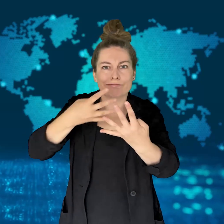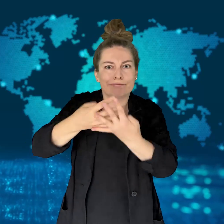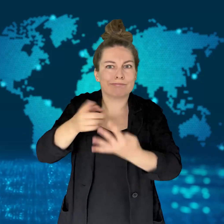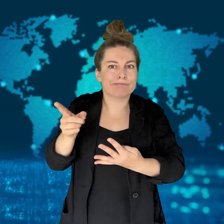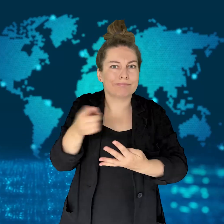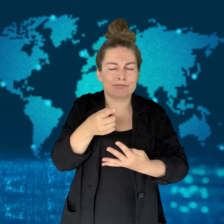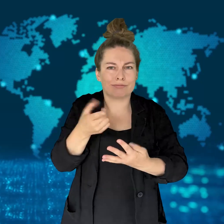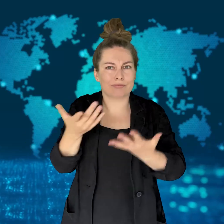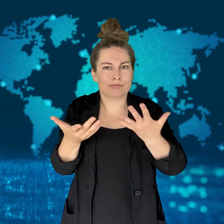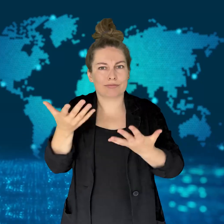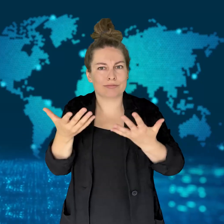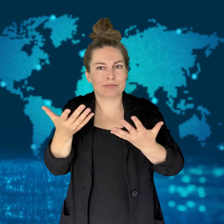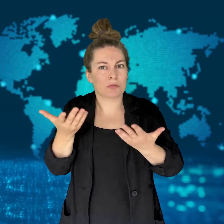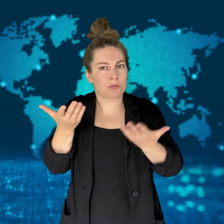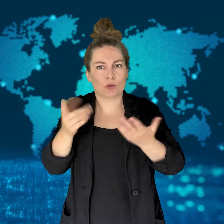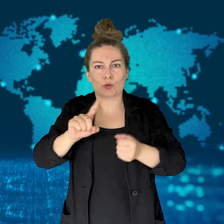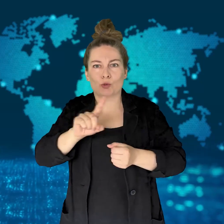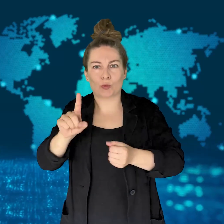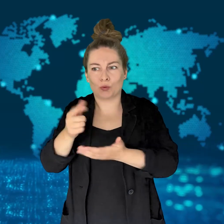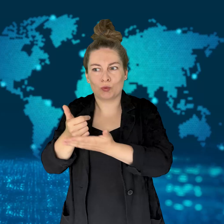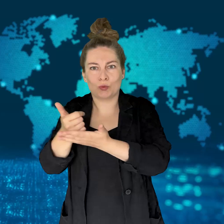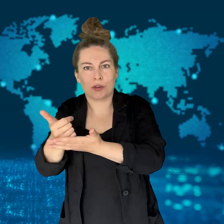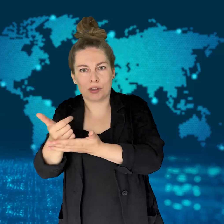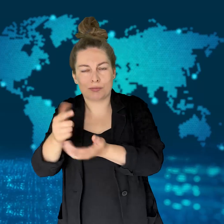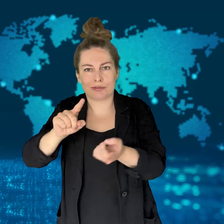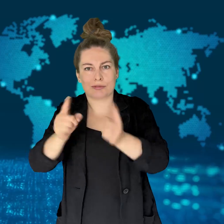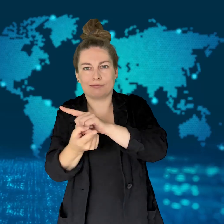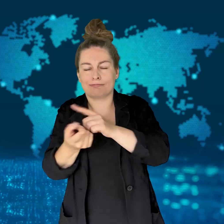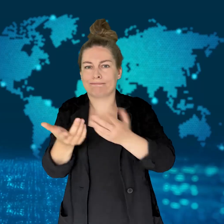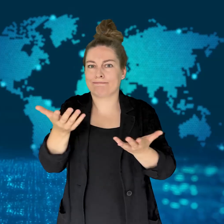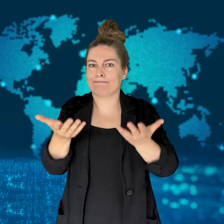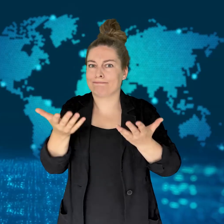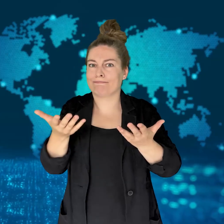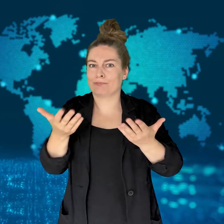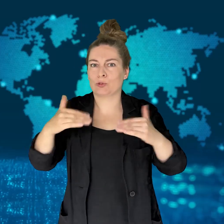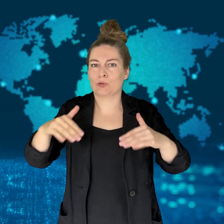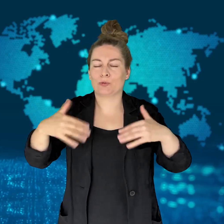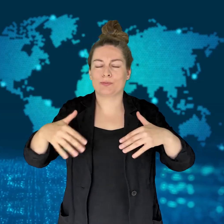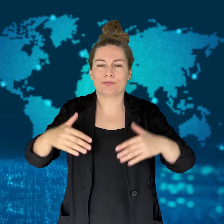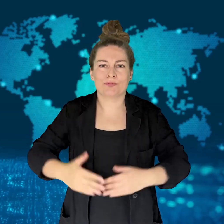and imprison rather than help them.